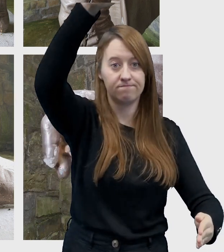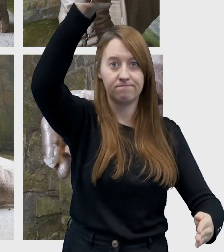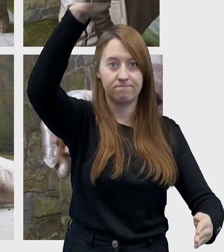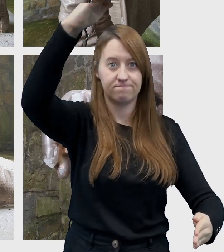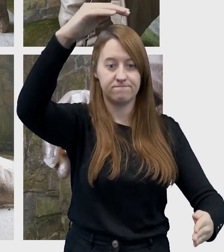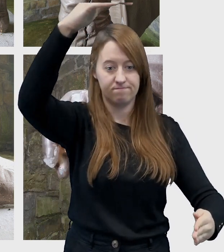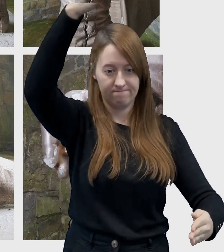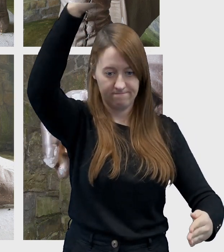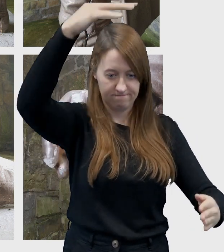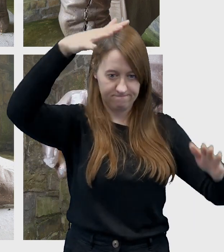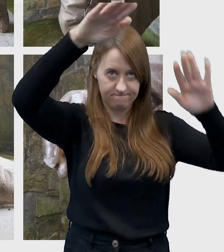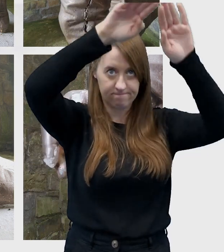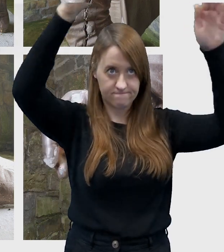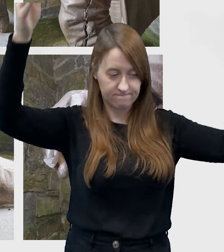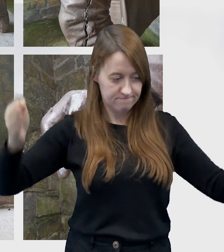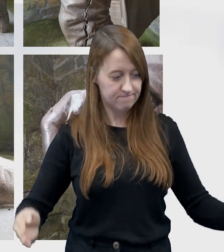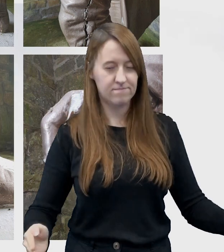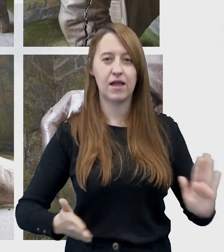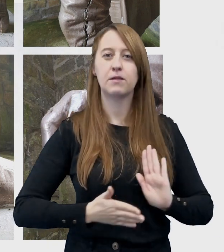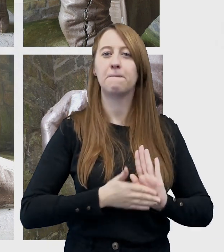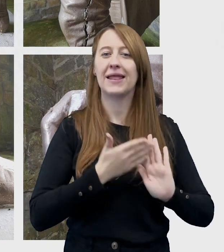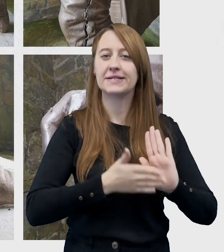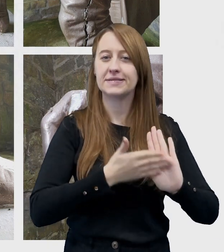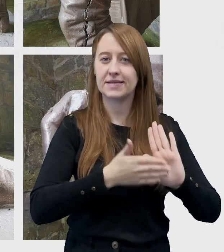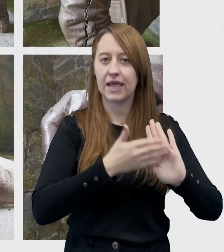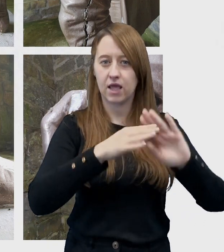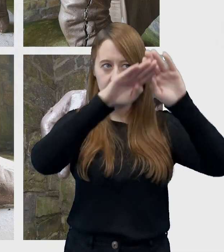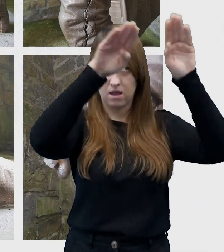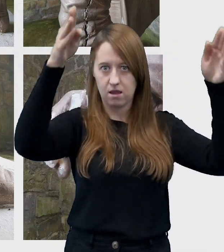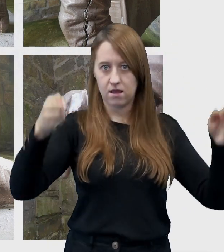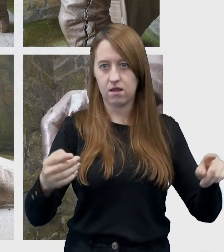the building which was Goldsmith's original birthplace.